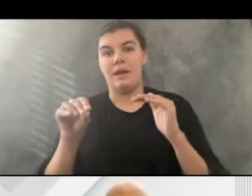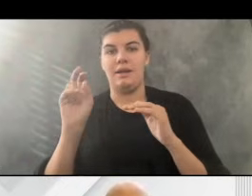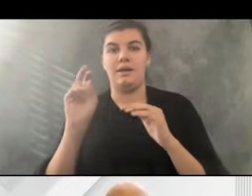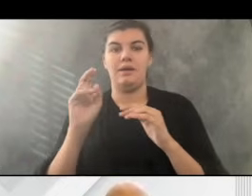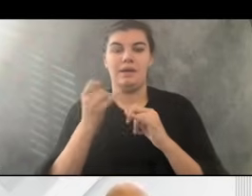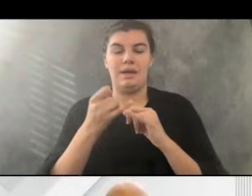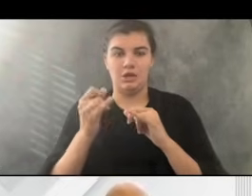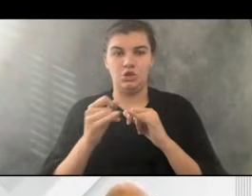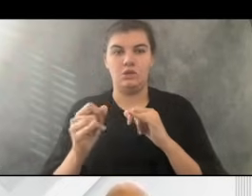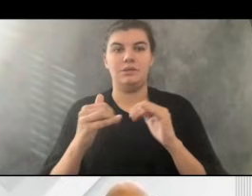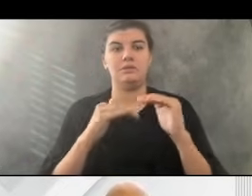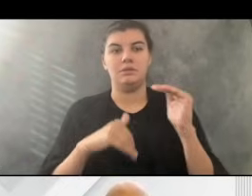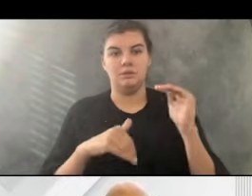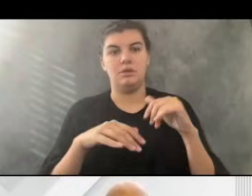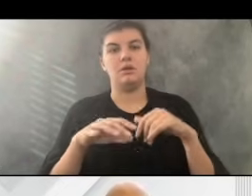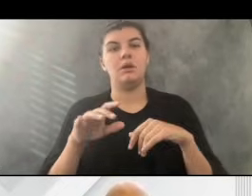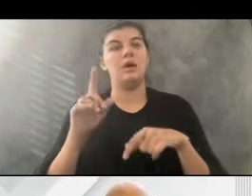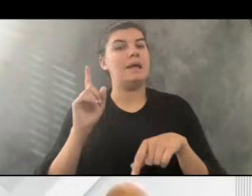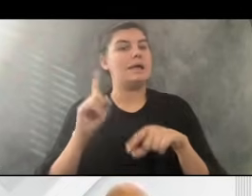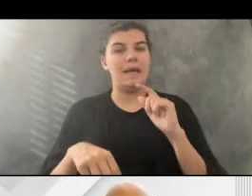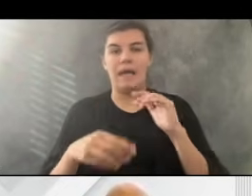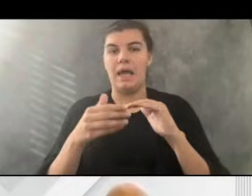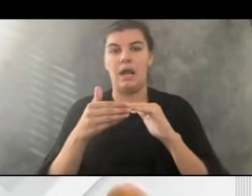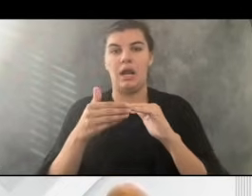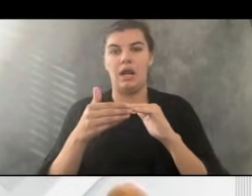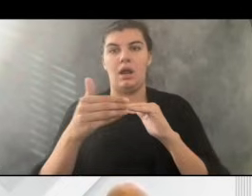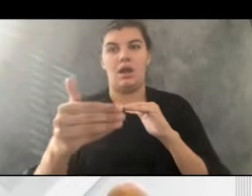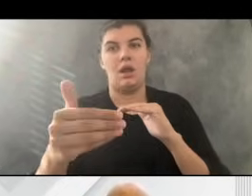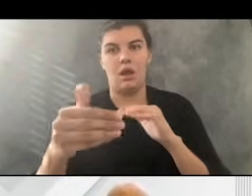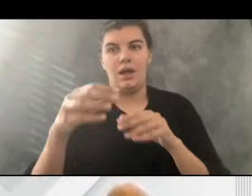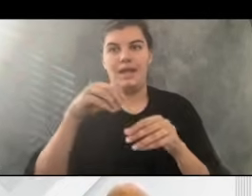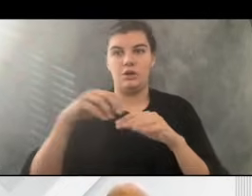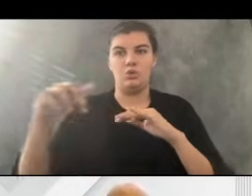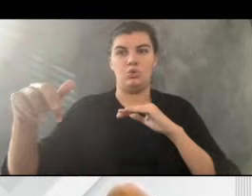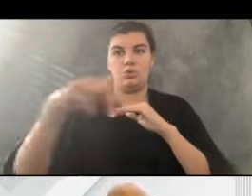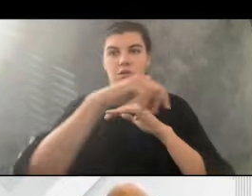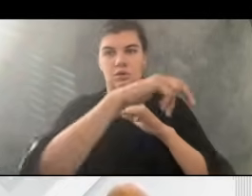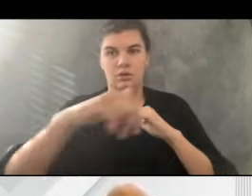the objects cannot protrude Into the pedestrian circulation path more than 4 inches